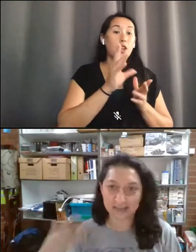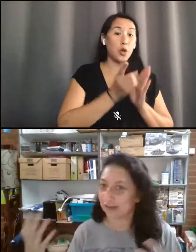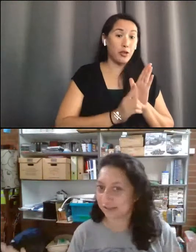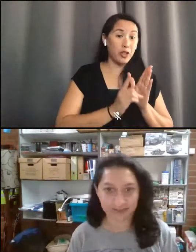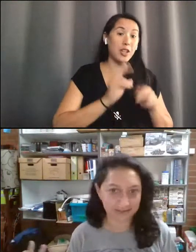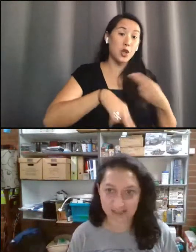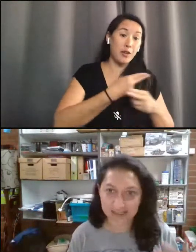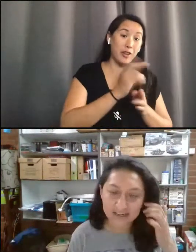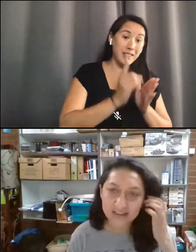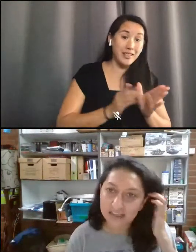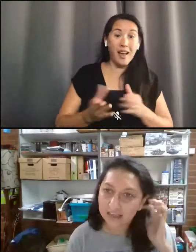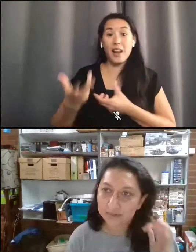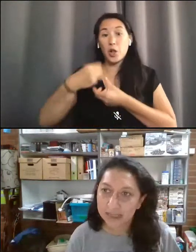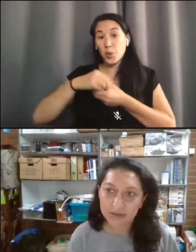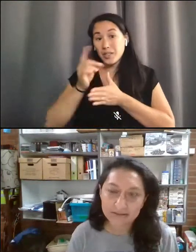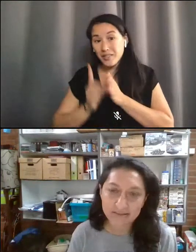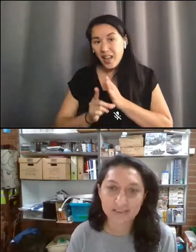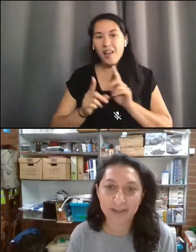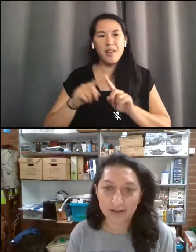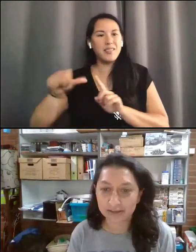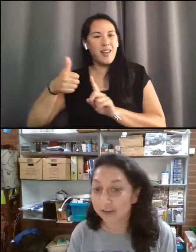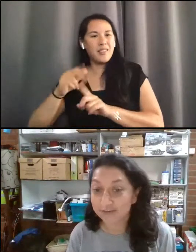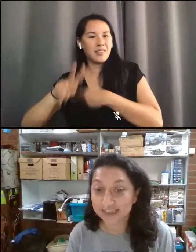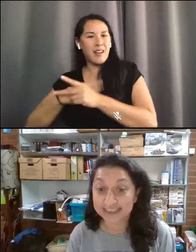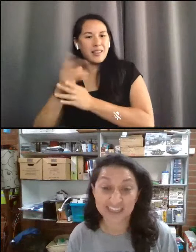lots of other things and i think um one of the things we the three of us said is actually